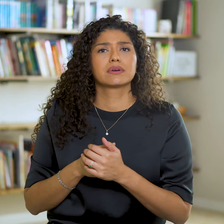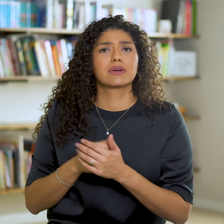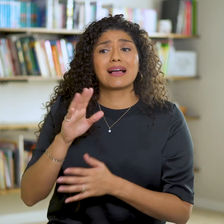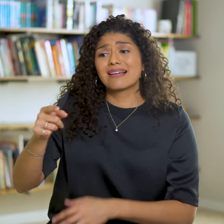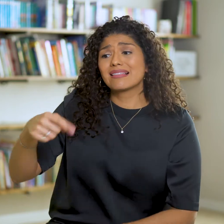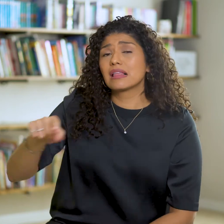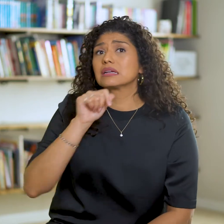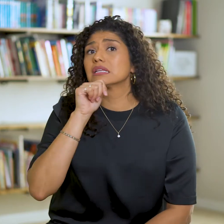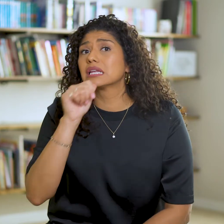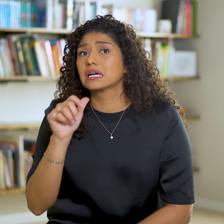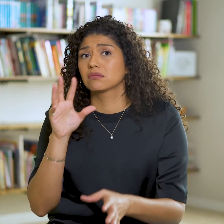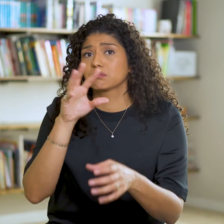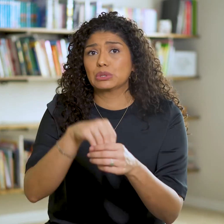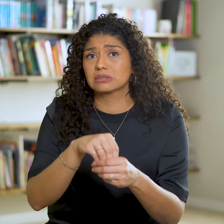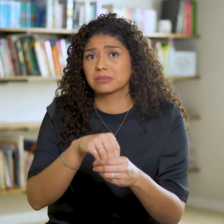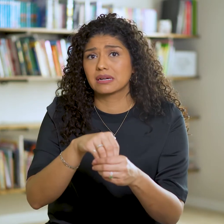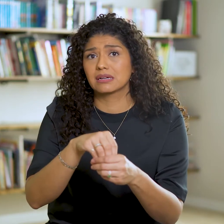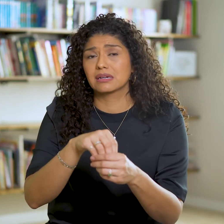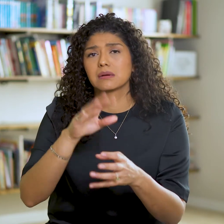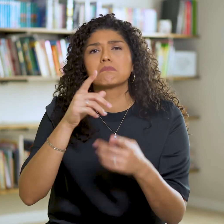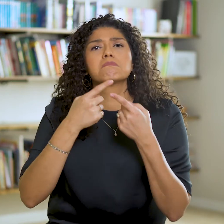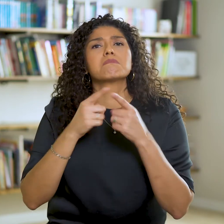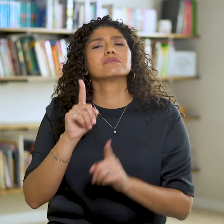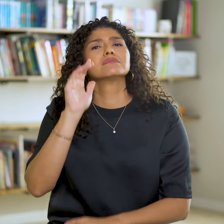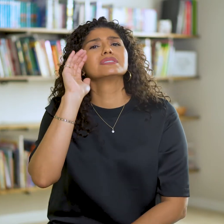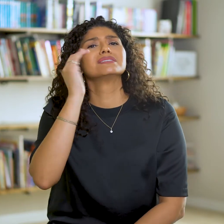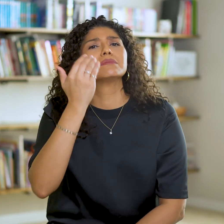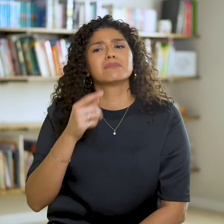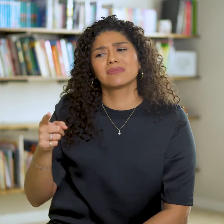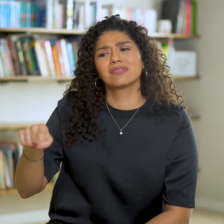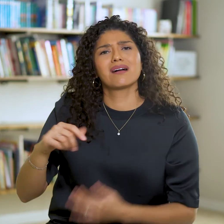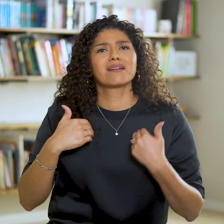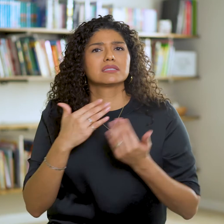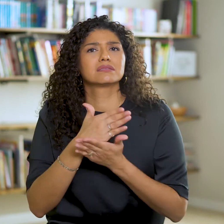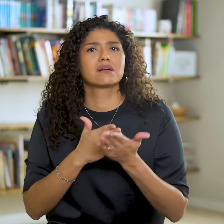They didn’t participate, but it seems they bear some